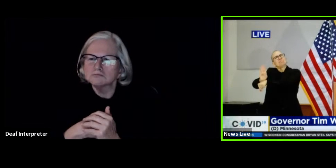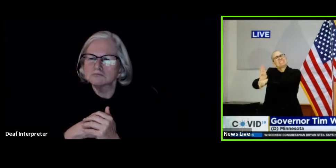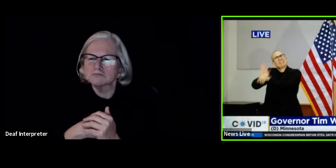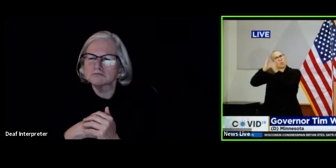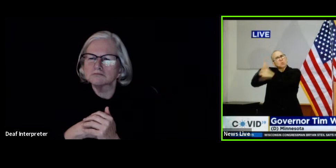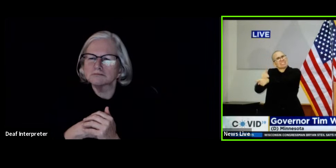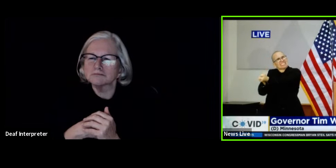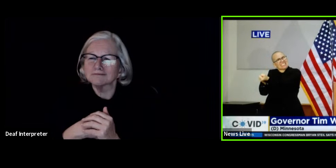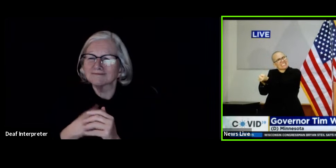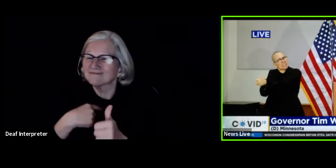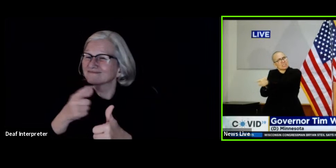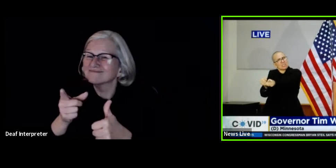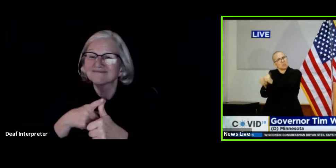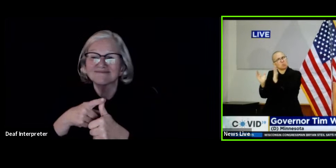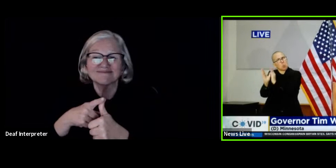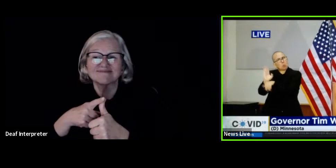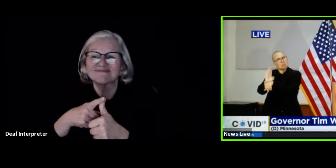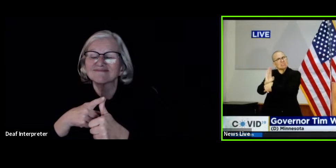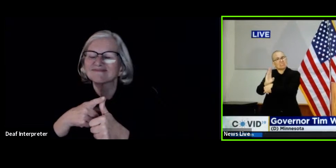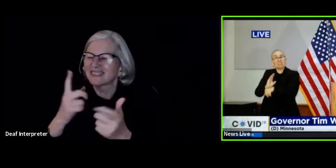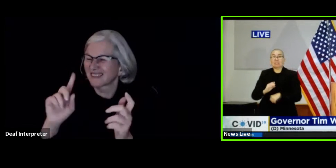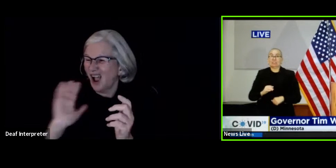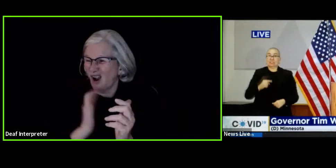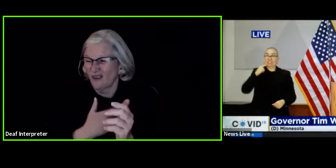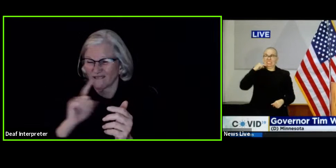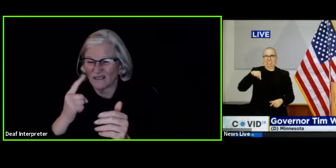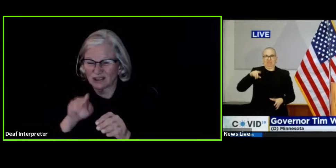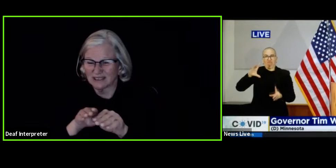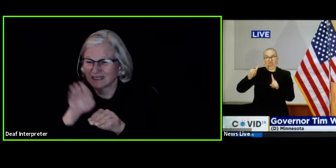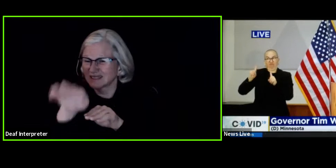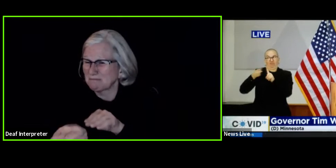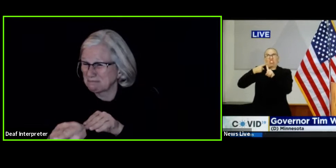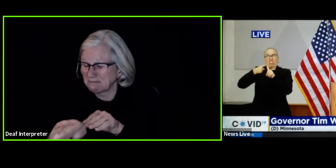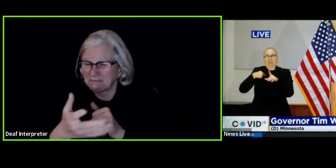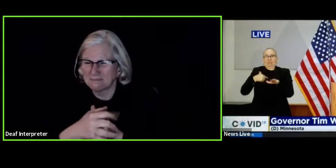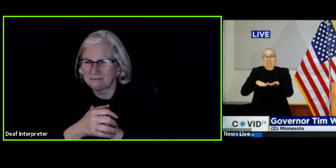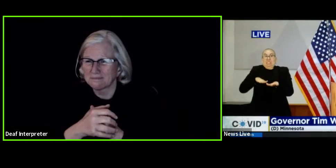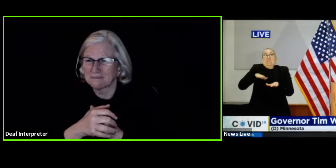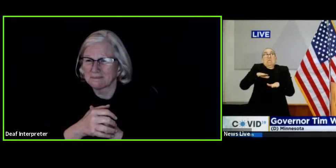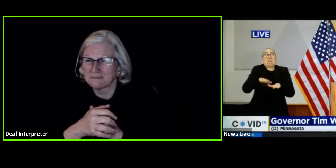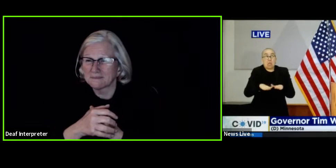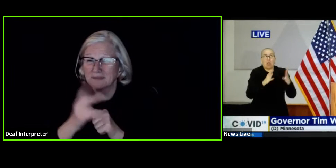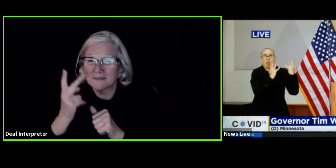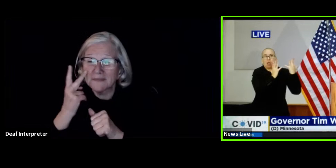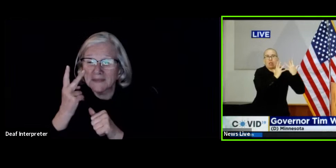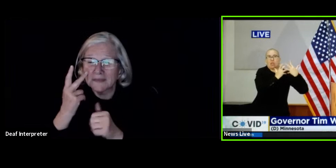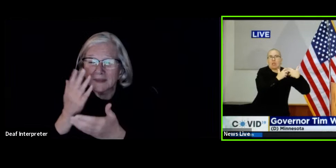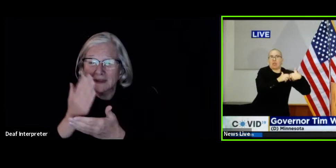THIS IS JUST THE FIRST STEP IN IT. SO WE'LL, AGAIN, YOU SAW SOME OF WHAT WE'RE GOING TO PUT OUT